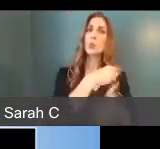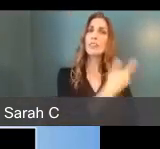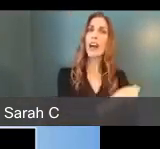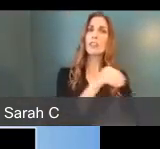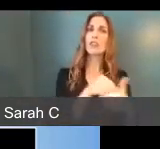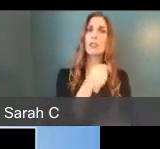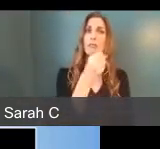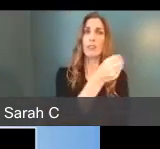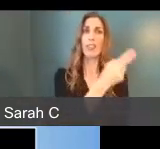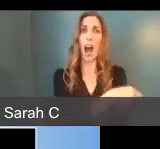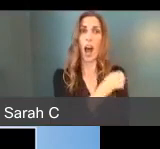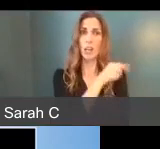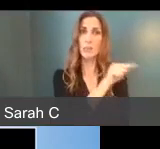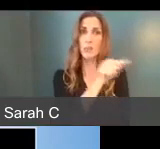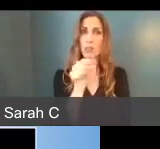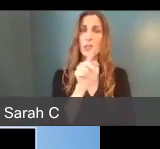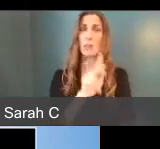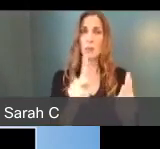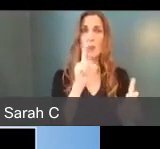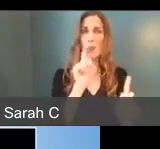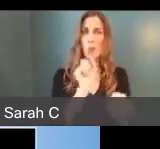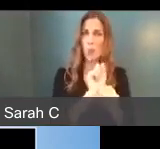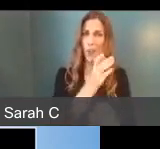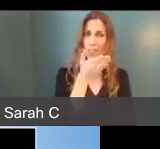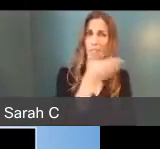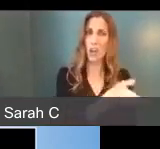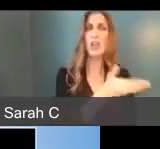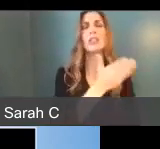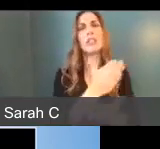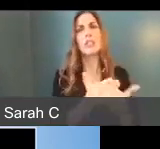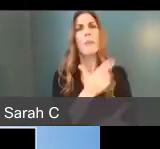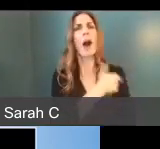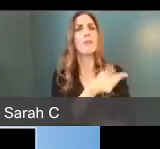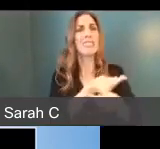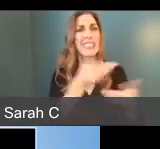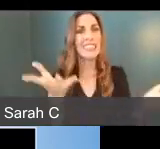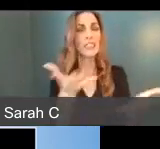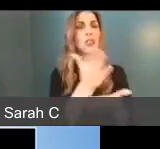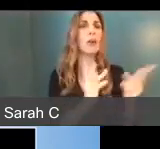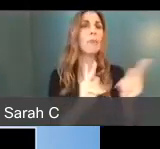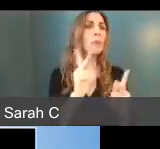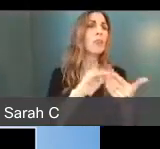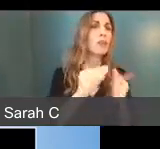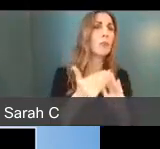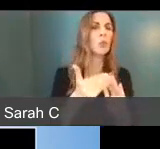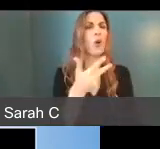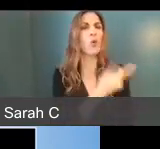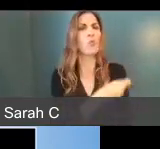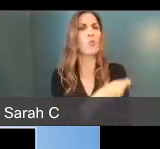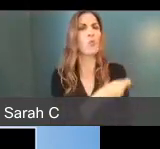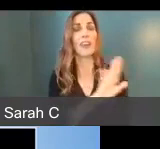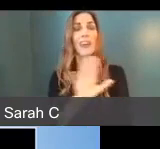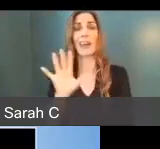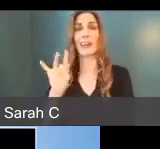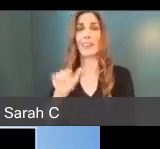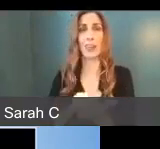their workforce and to some members of the community 18,352 people have been vaccinated in